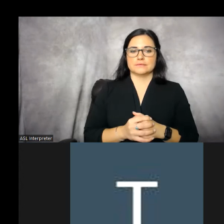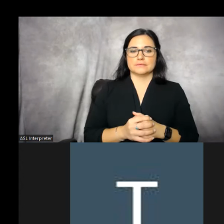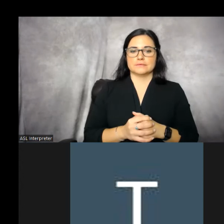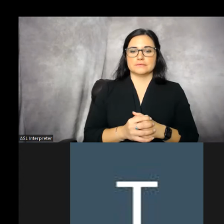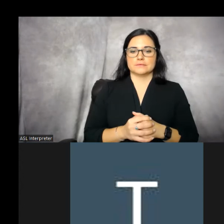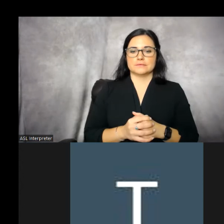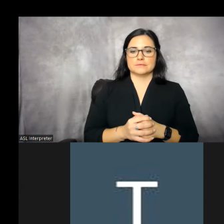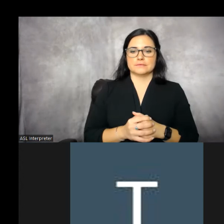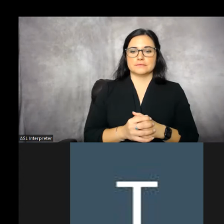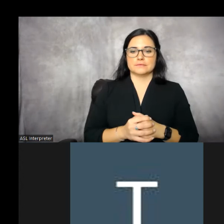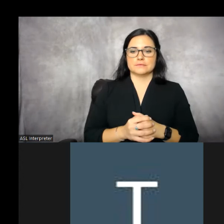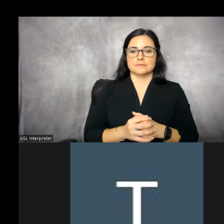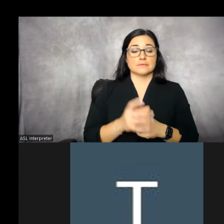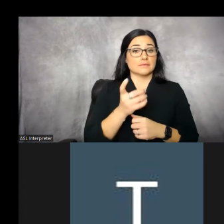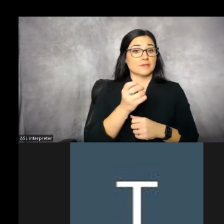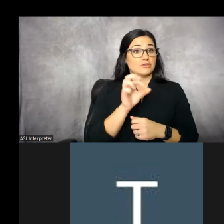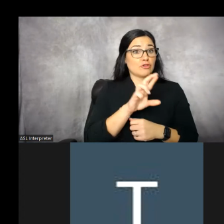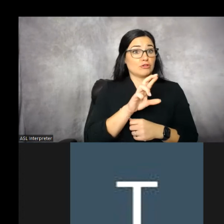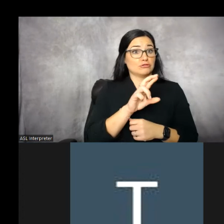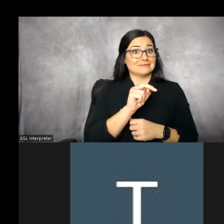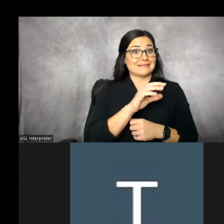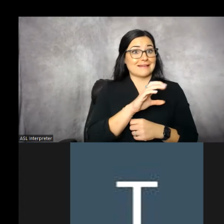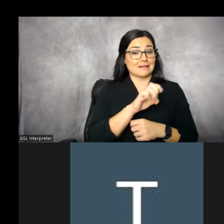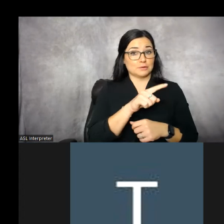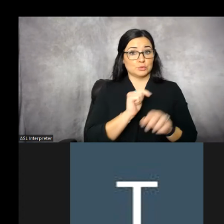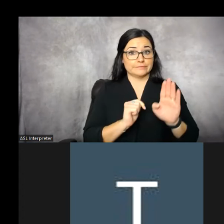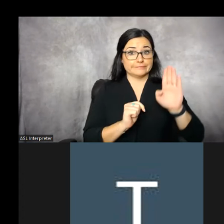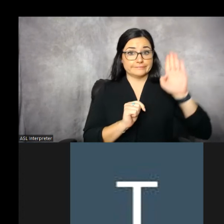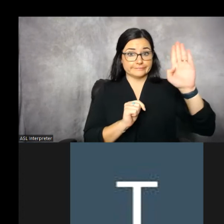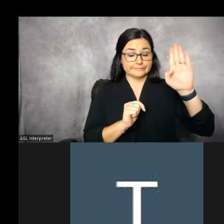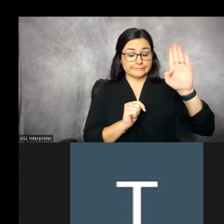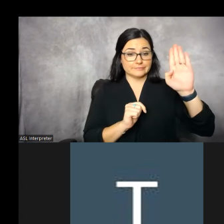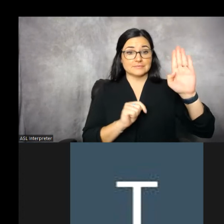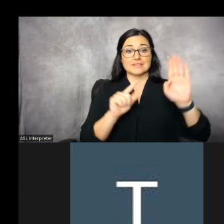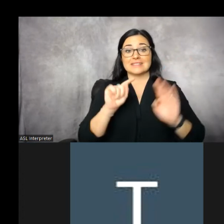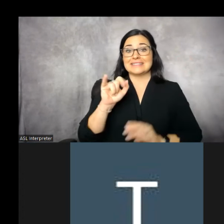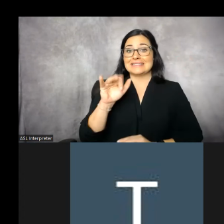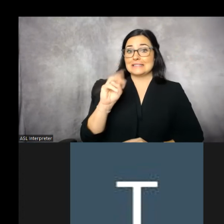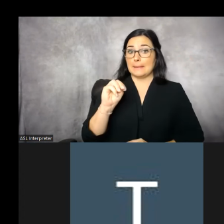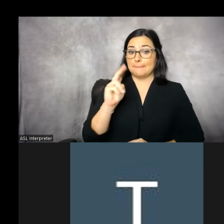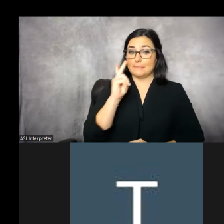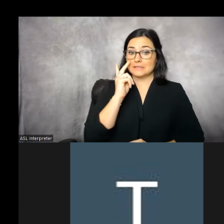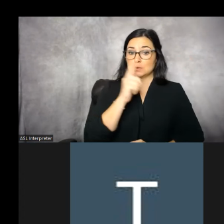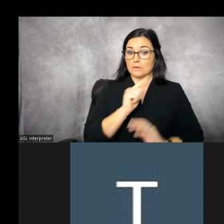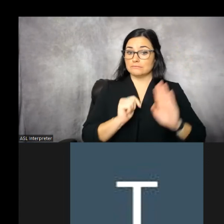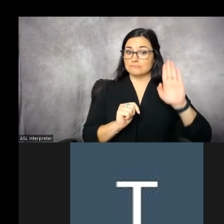Or Dr. Nance, and we also have a hand up from Tim.